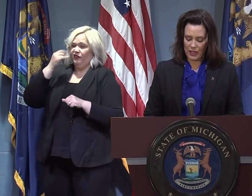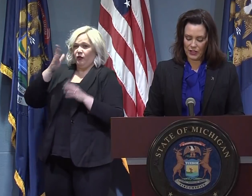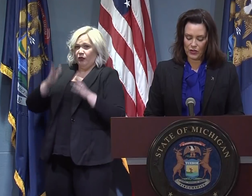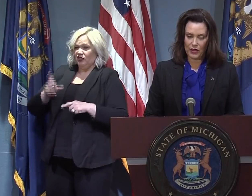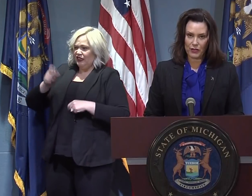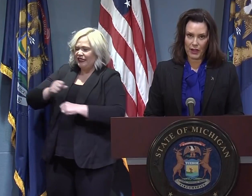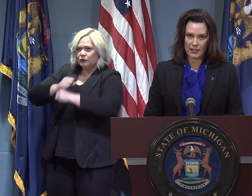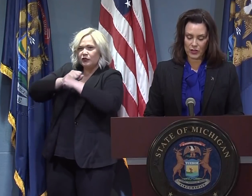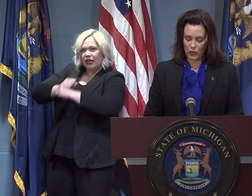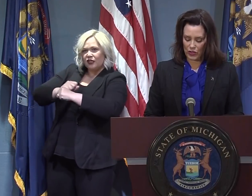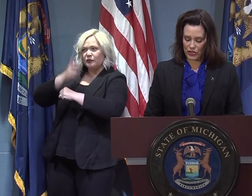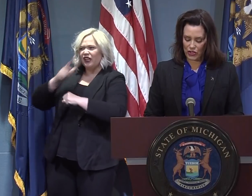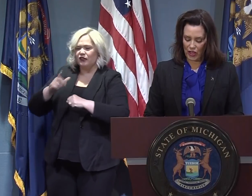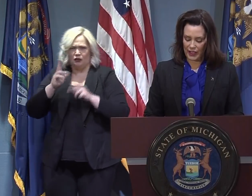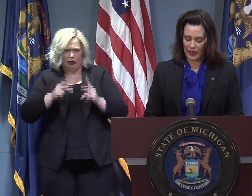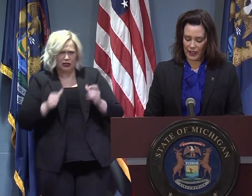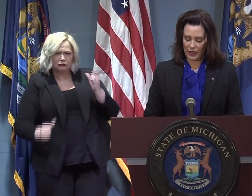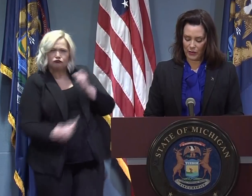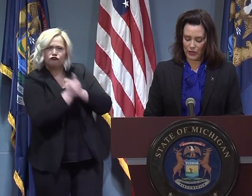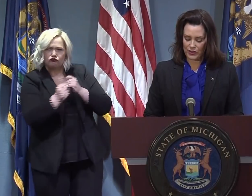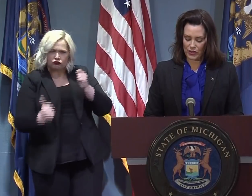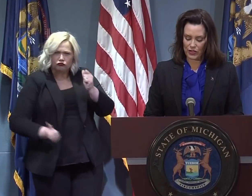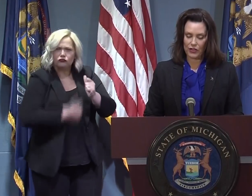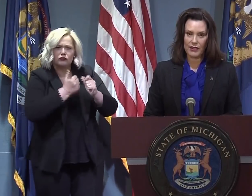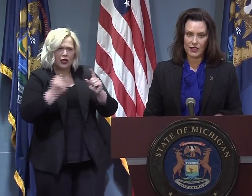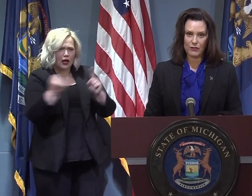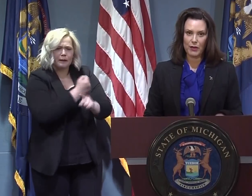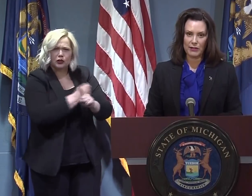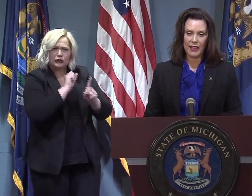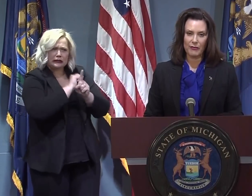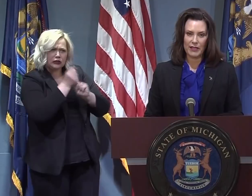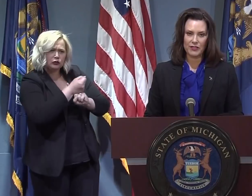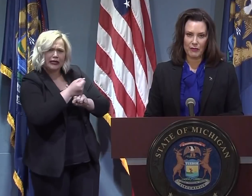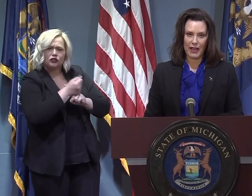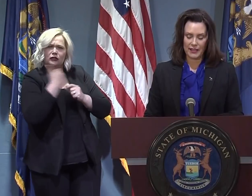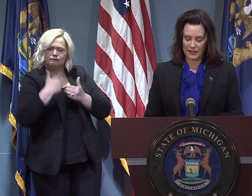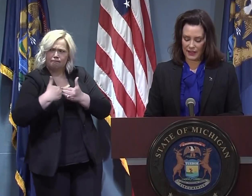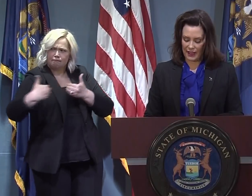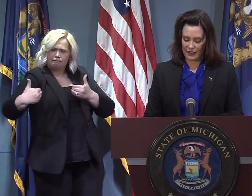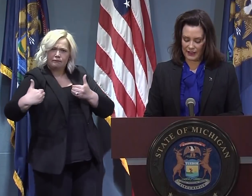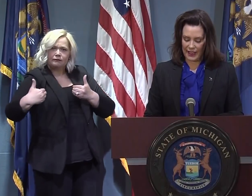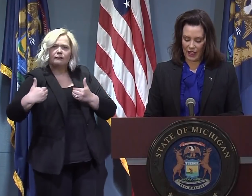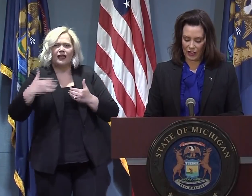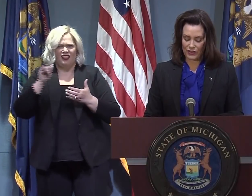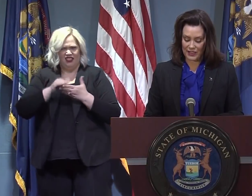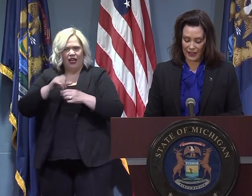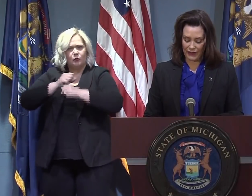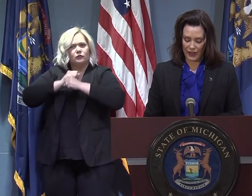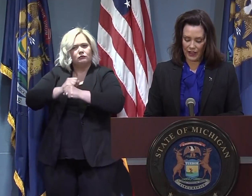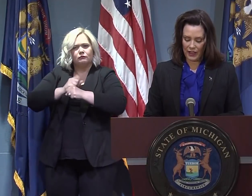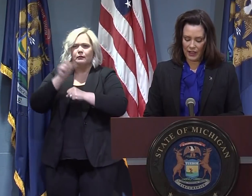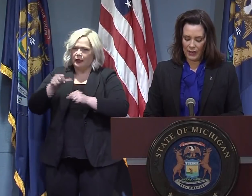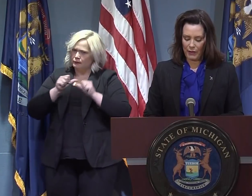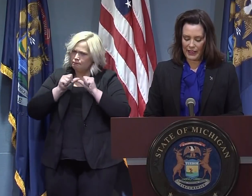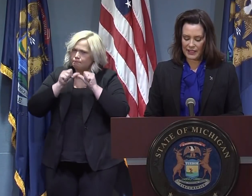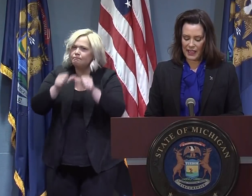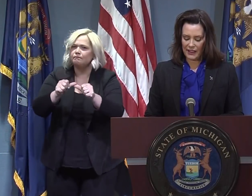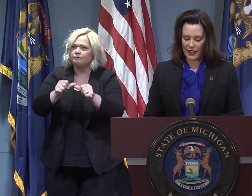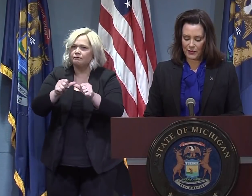THE PANDEMIC. BECAUSE MICHIGAN TKHR-D DERS WHO PILE A PPO DUE TO STALKING AND